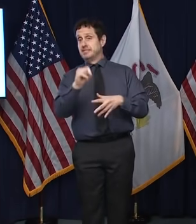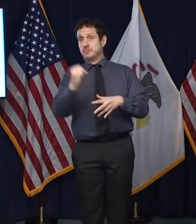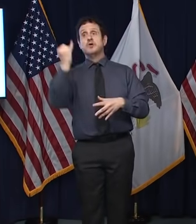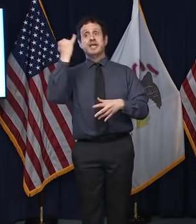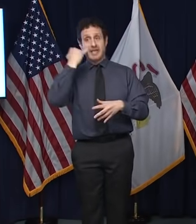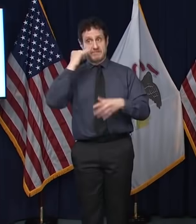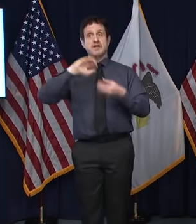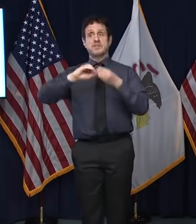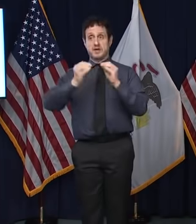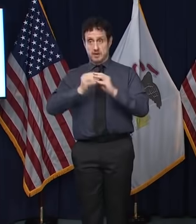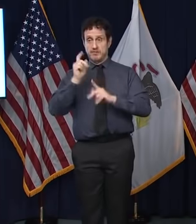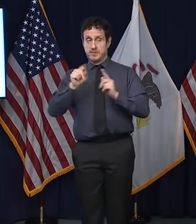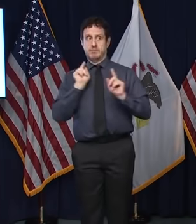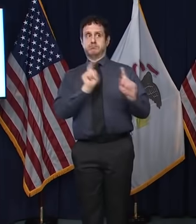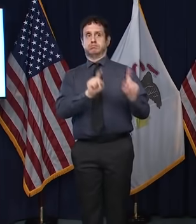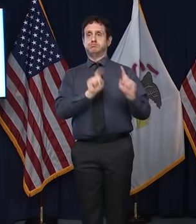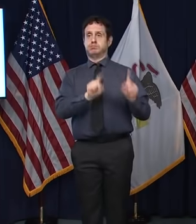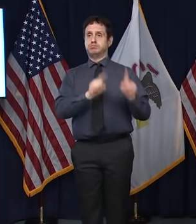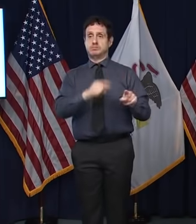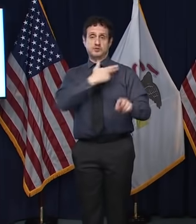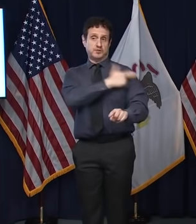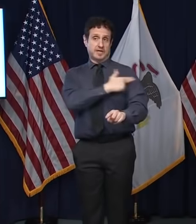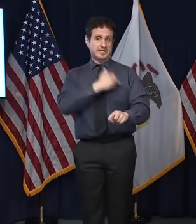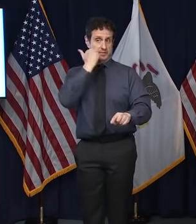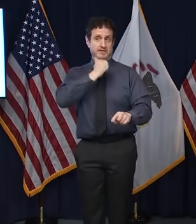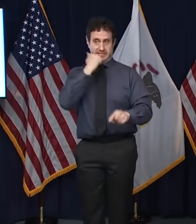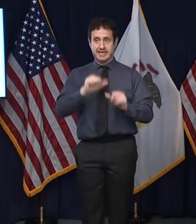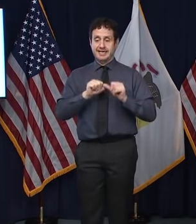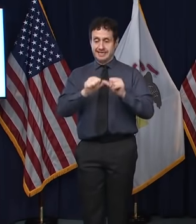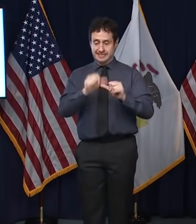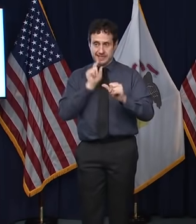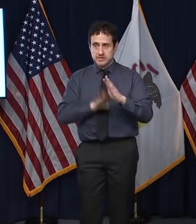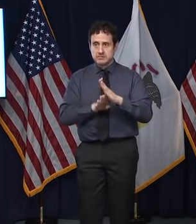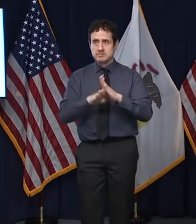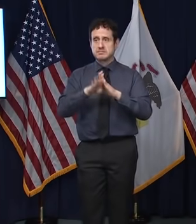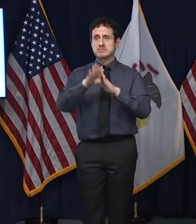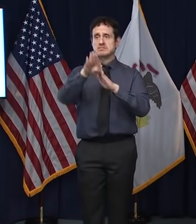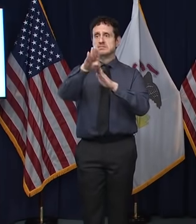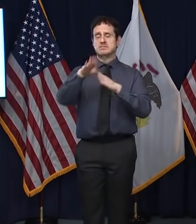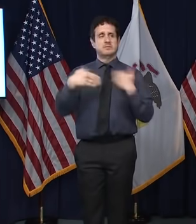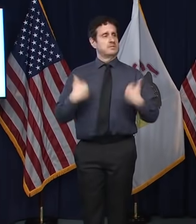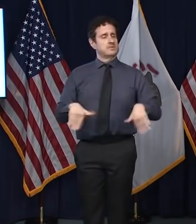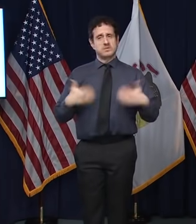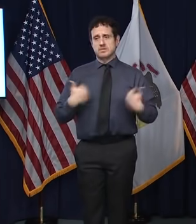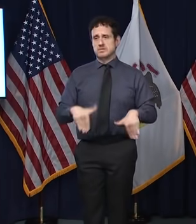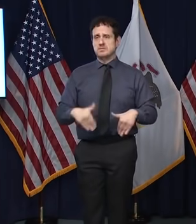in mid September. If the number